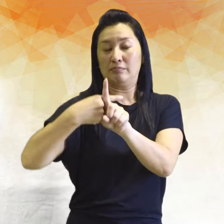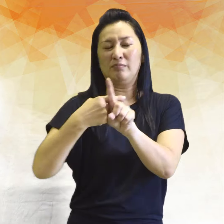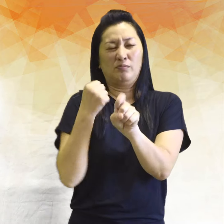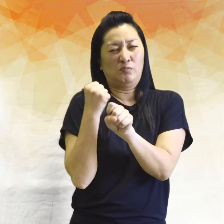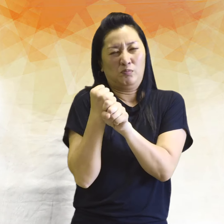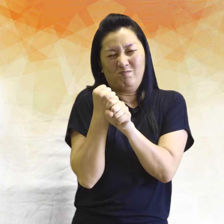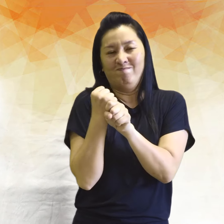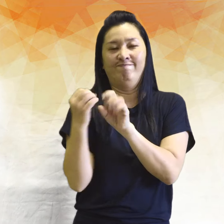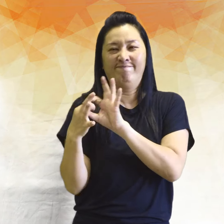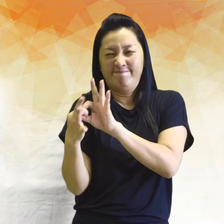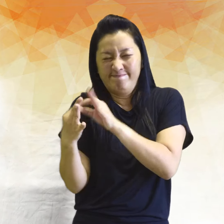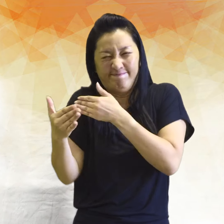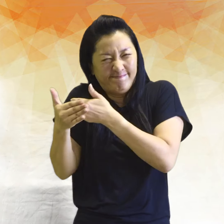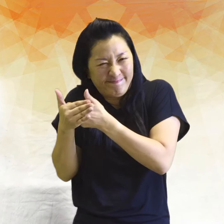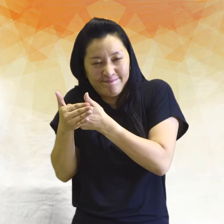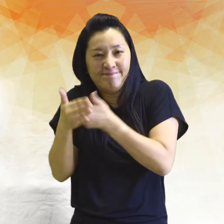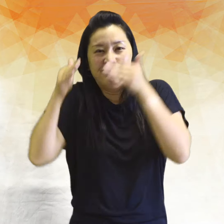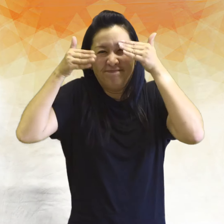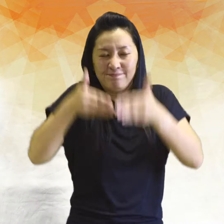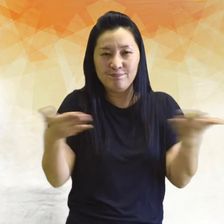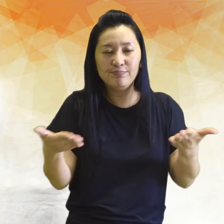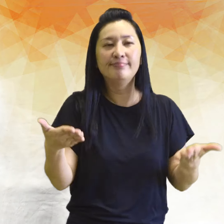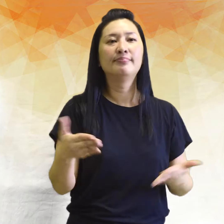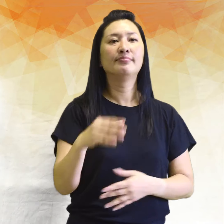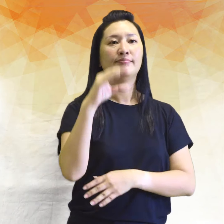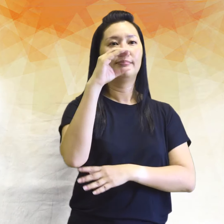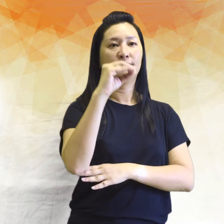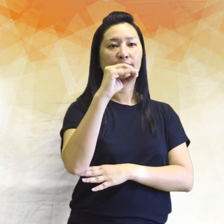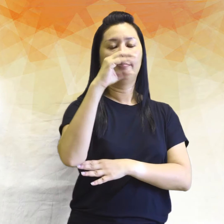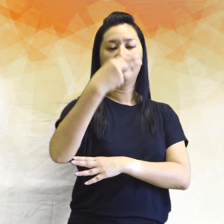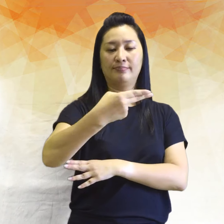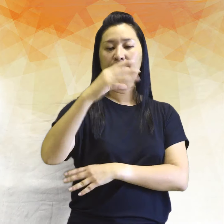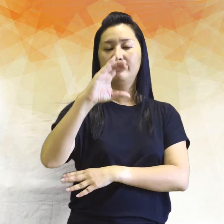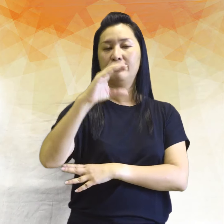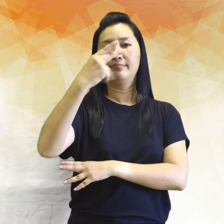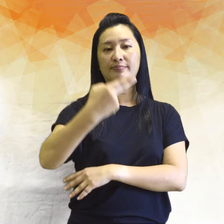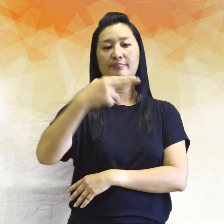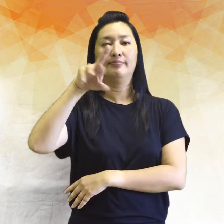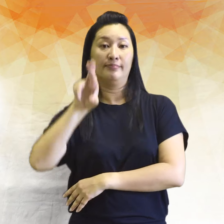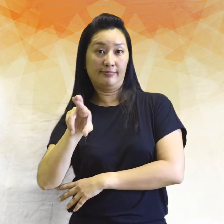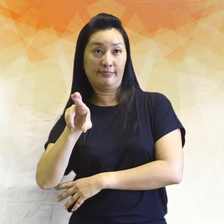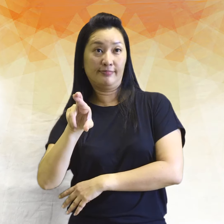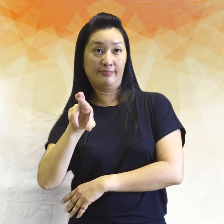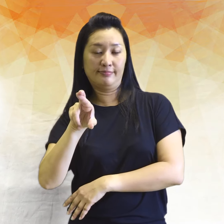co-operates closely with the UN High Commissioner for Human Rights (OHCHR).